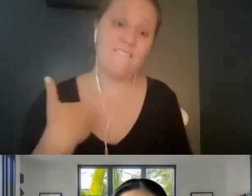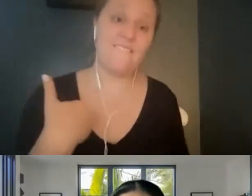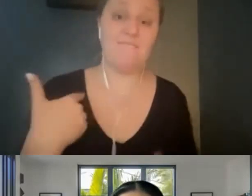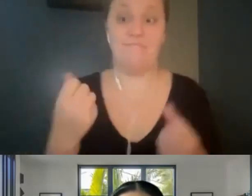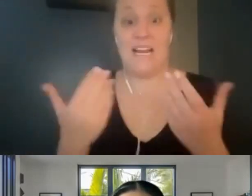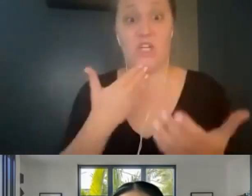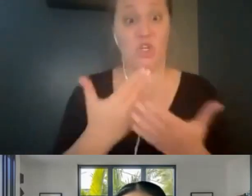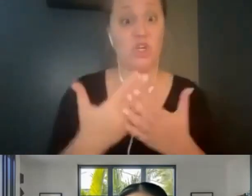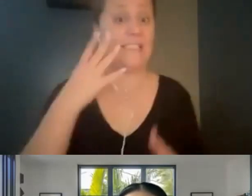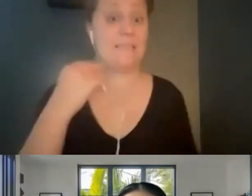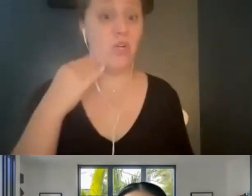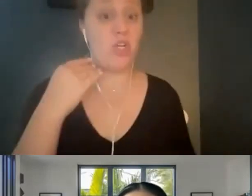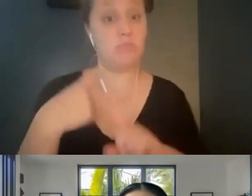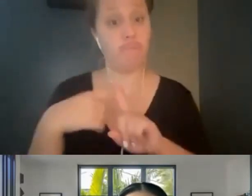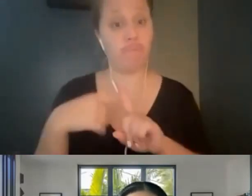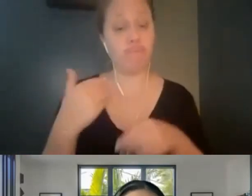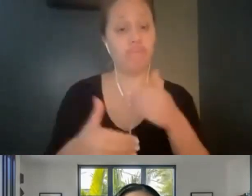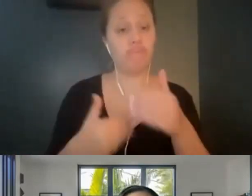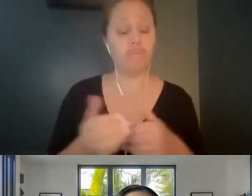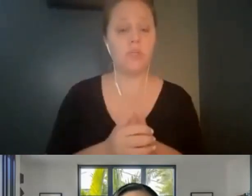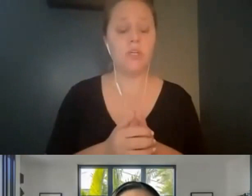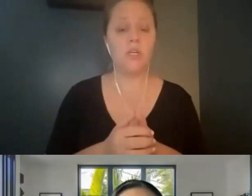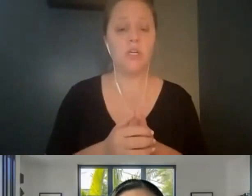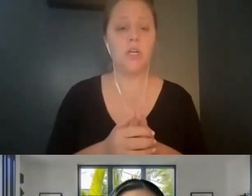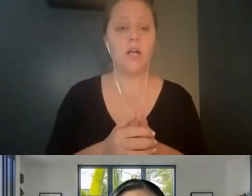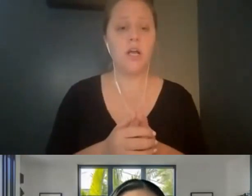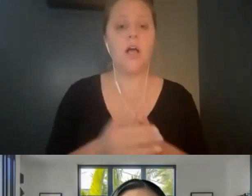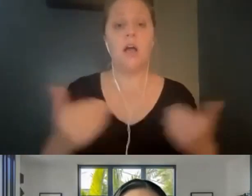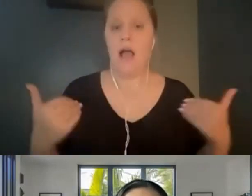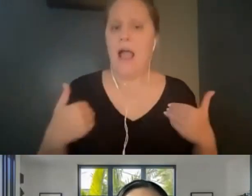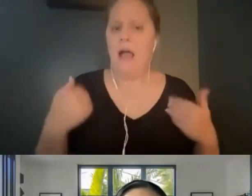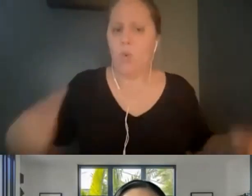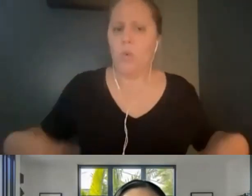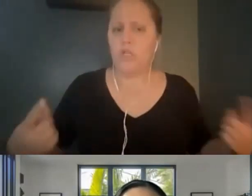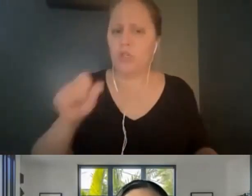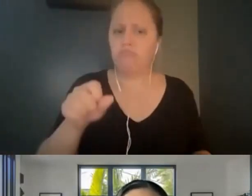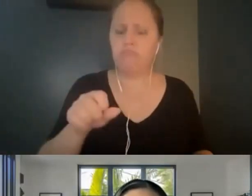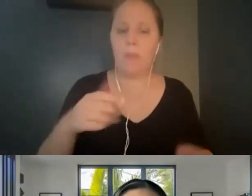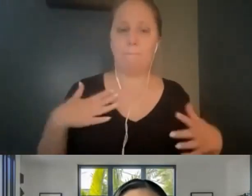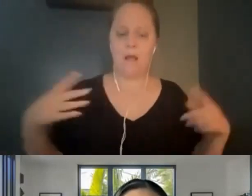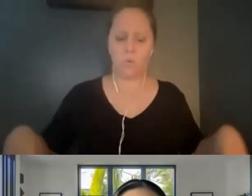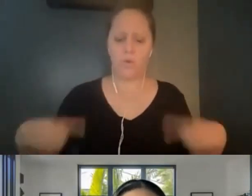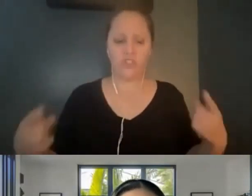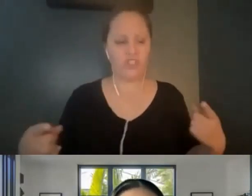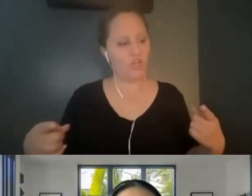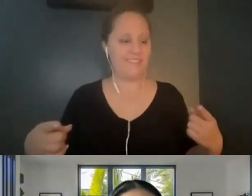When like, I have a wheelchair, but it's pretty hard to, you know, miss.